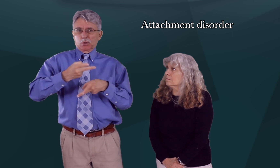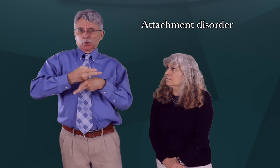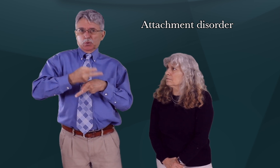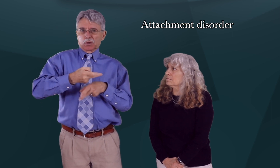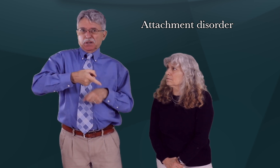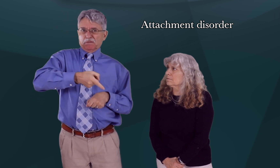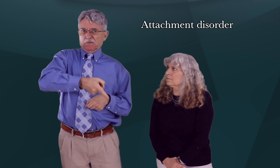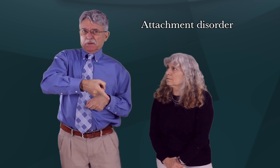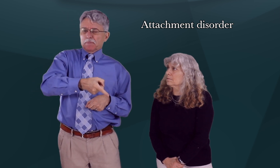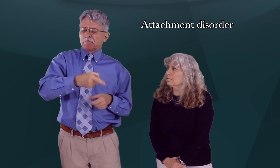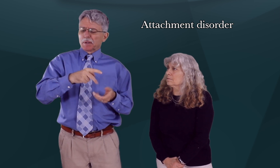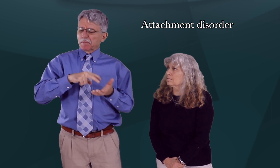that there was nobody to care for them.